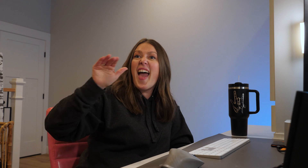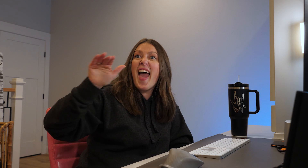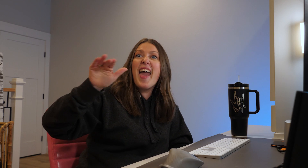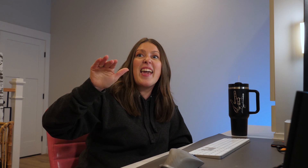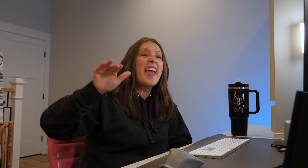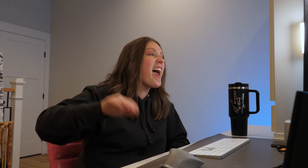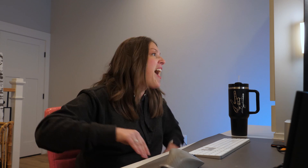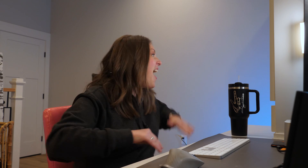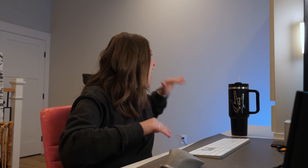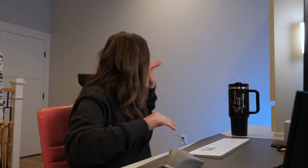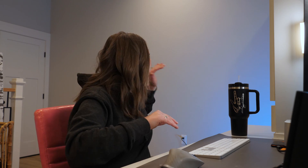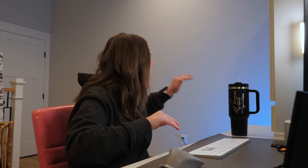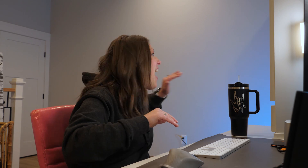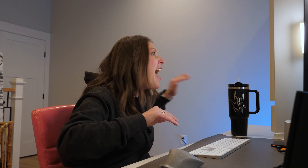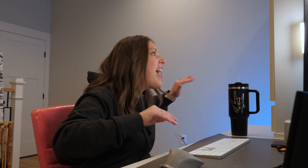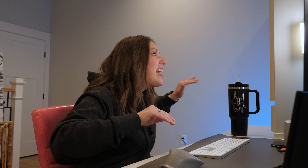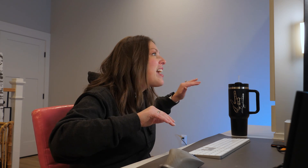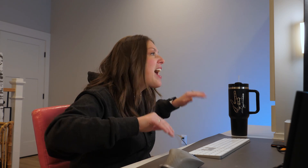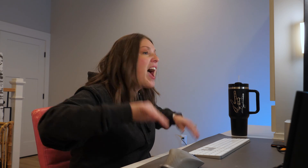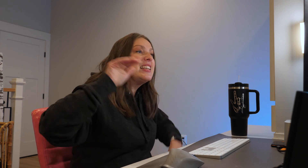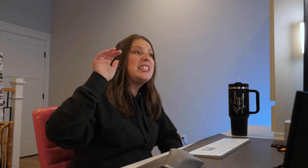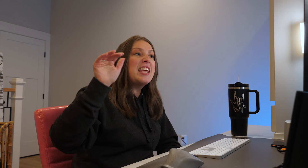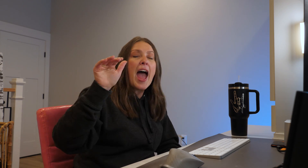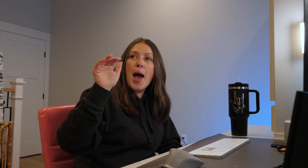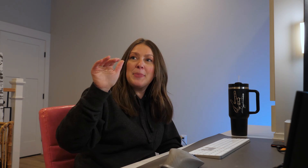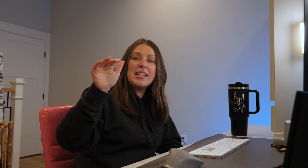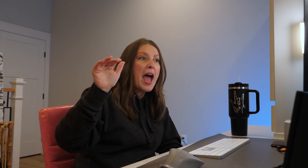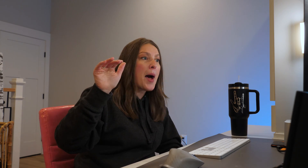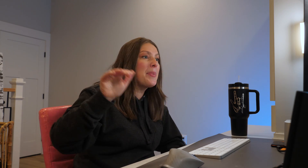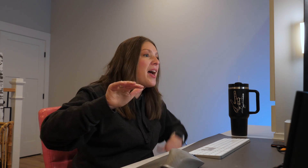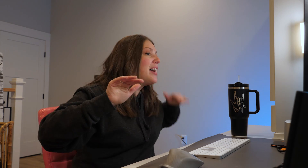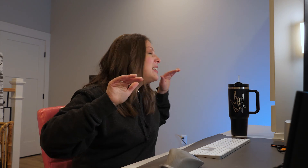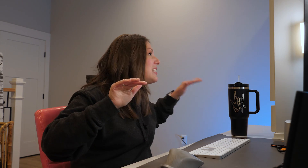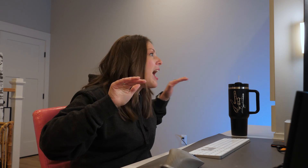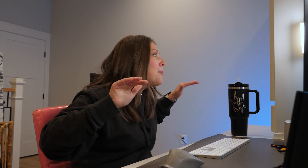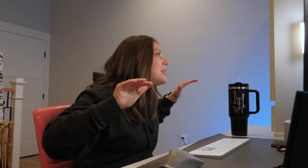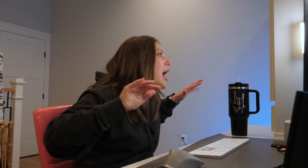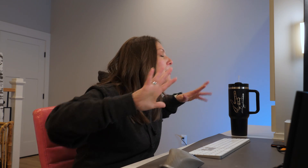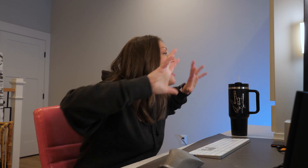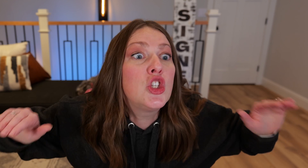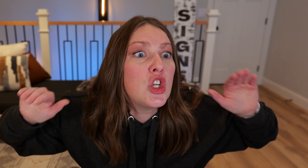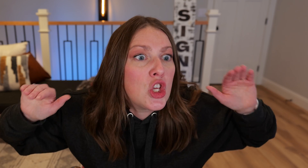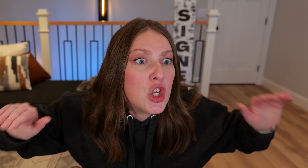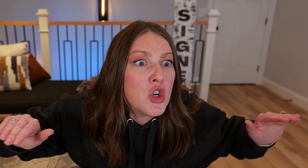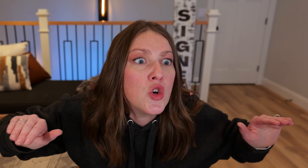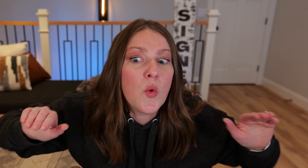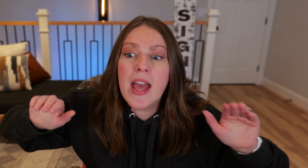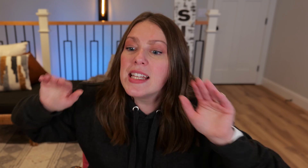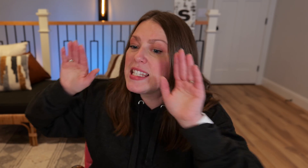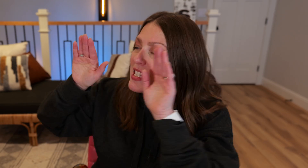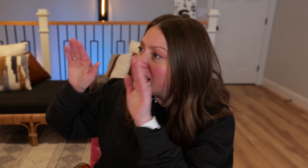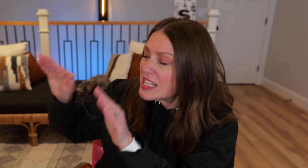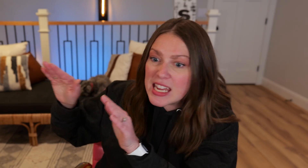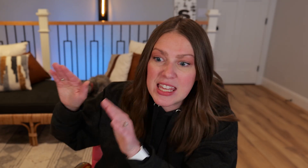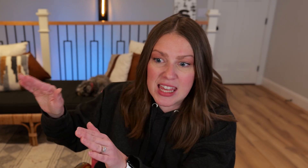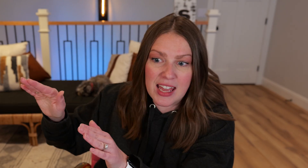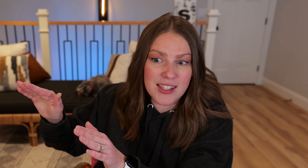Hey, hey, Tap, tap, tap, tap. Do you see this?